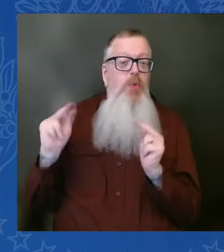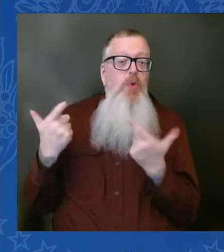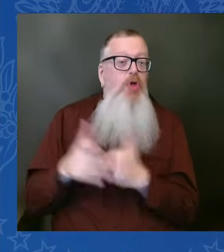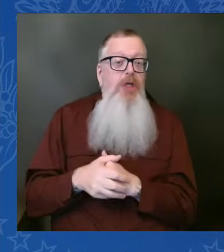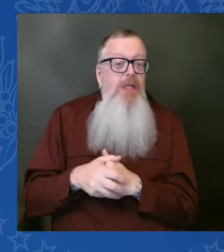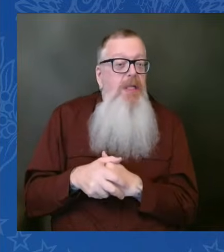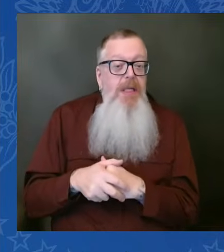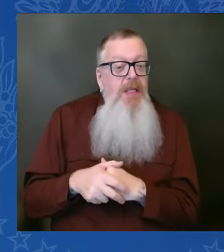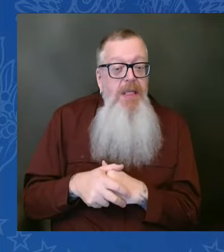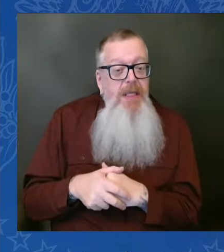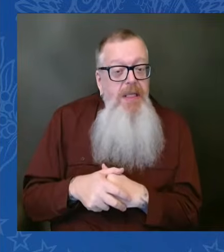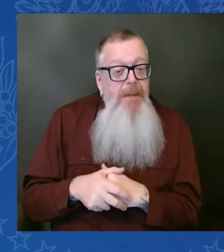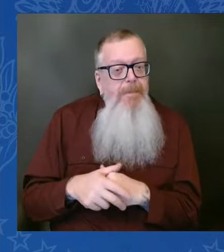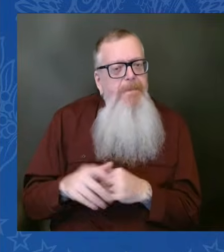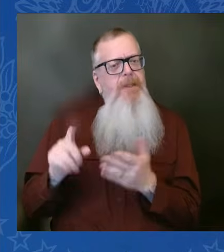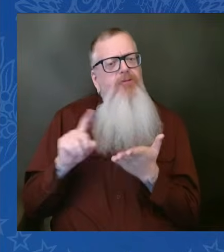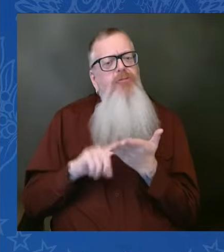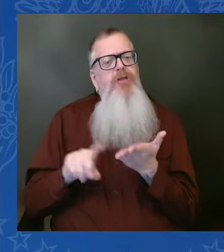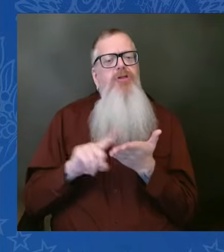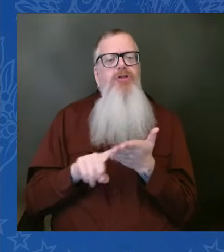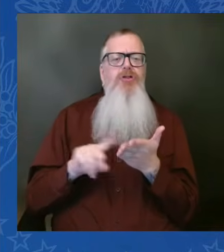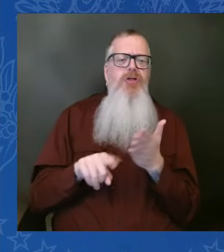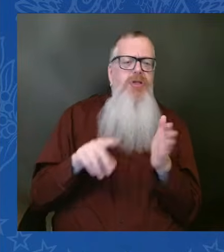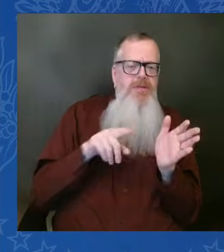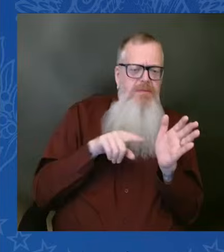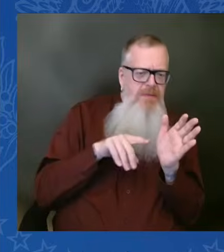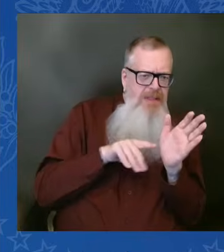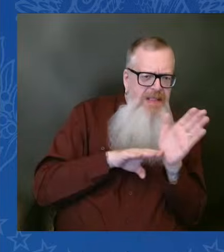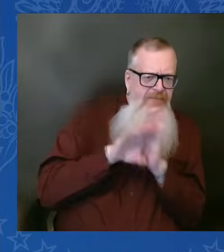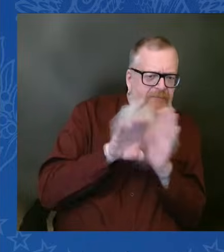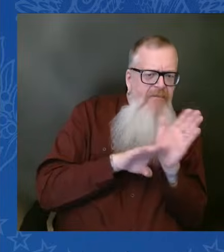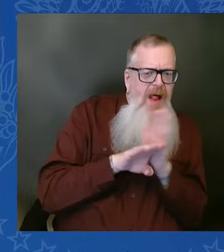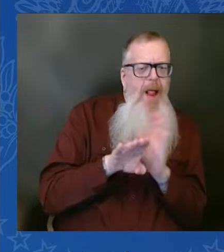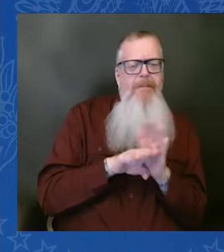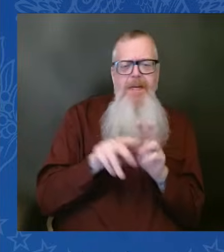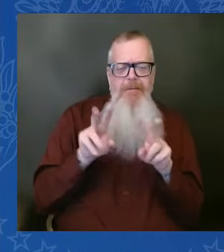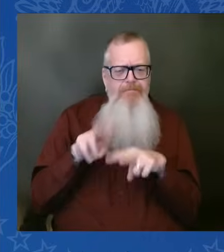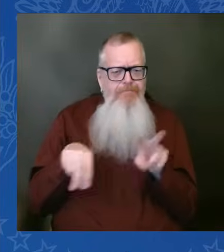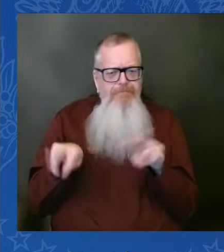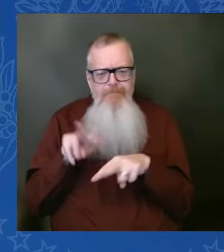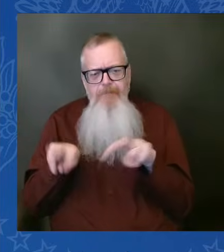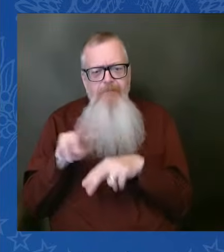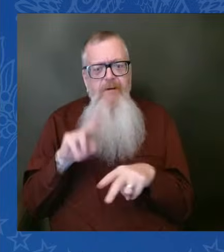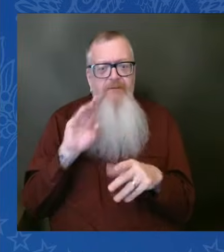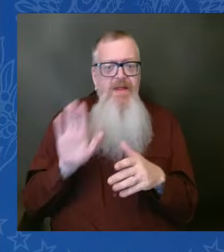And keep your eye on it. We’re going to find out whether or not what they want to do on each of those areas -- continue to slash -- makes sense or not.